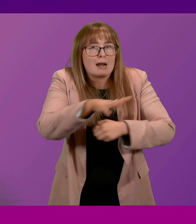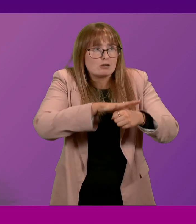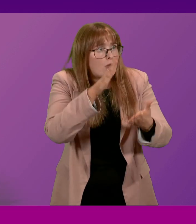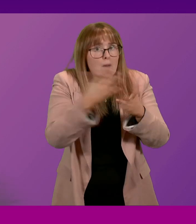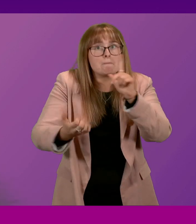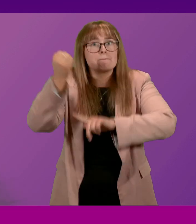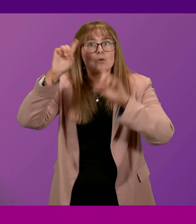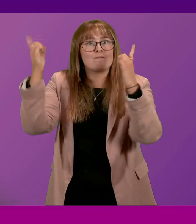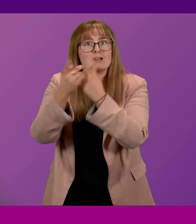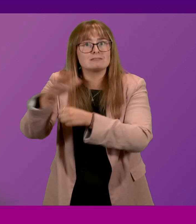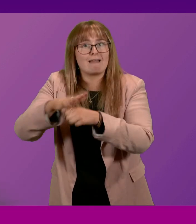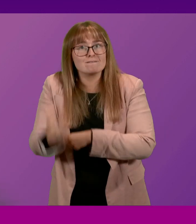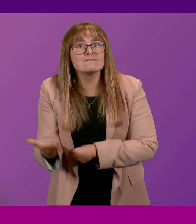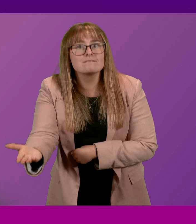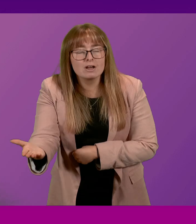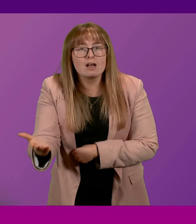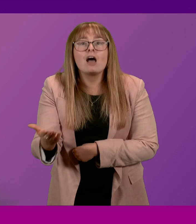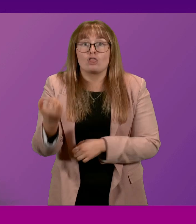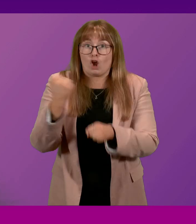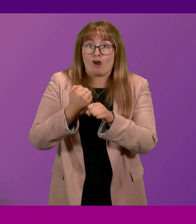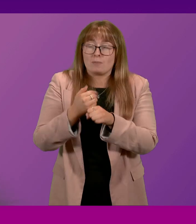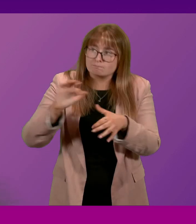In addition, the Government has secured agreement with local authorities on an